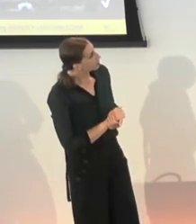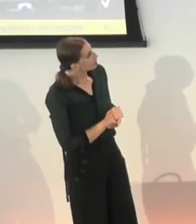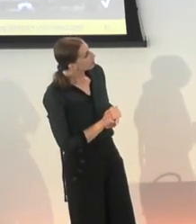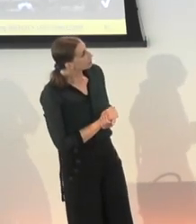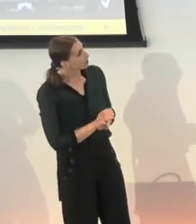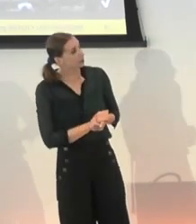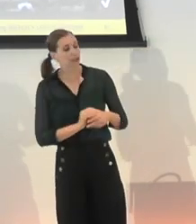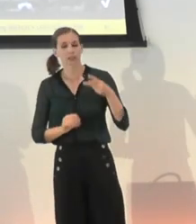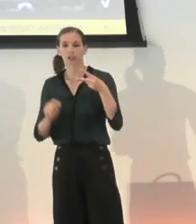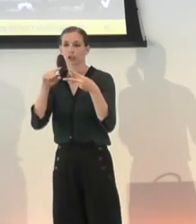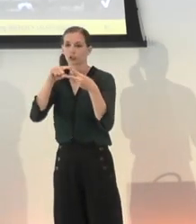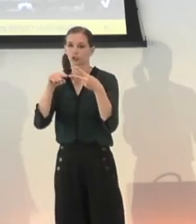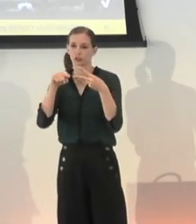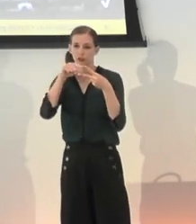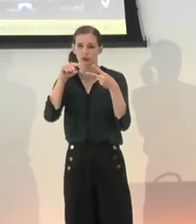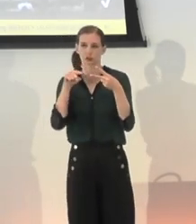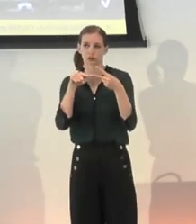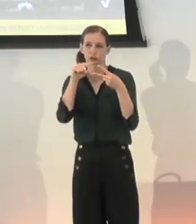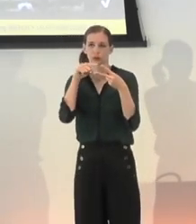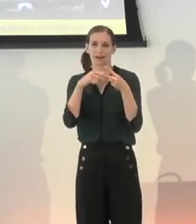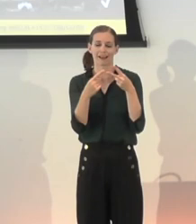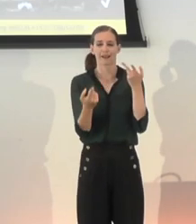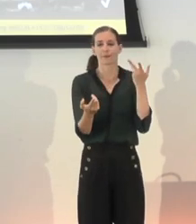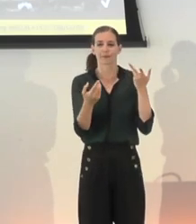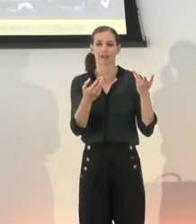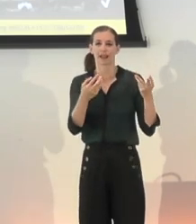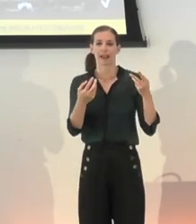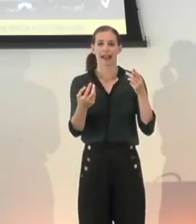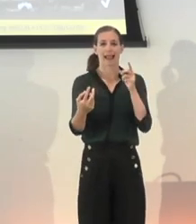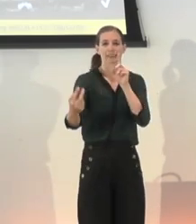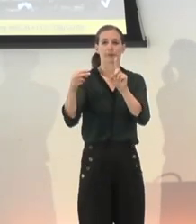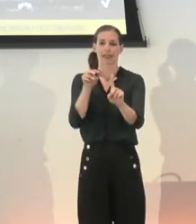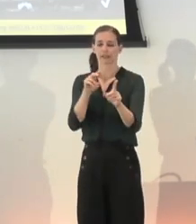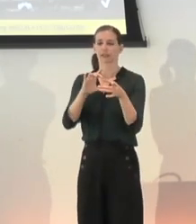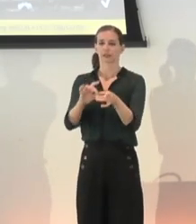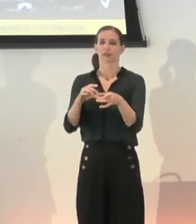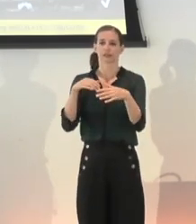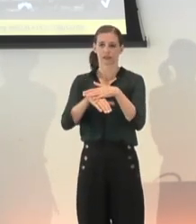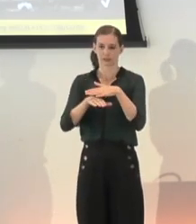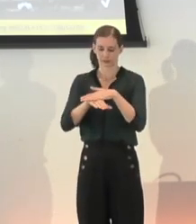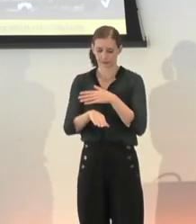accessibility with respect to the participants. One is of course have a study comes to them,